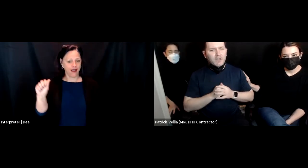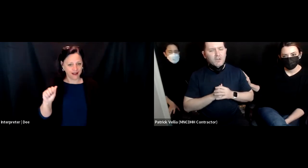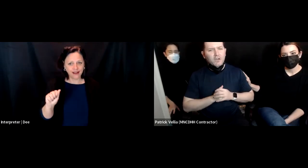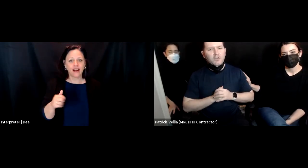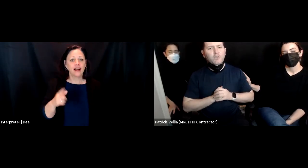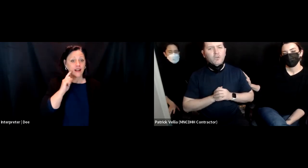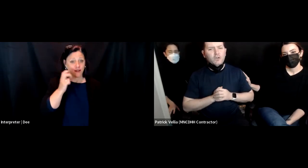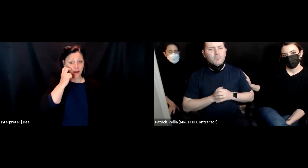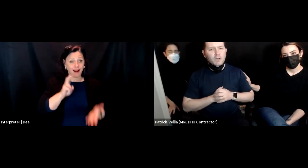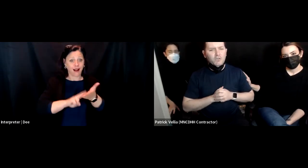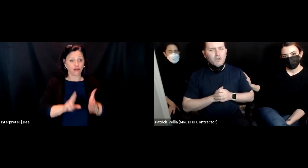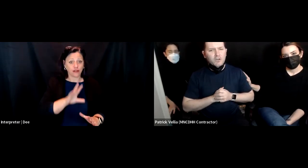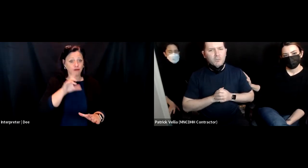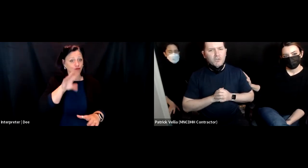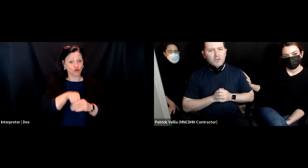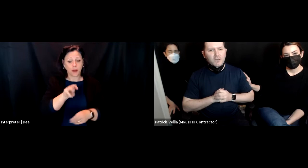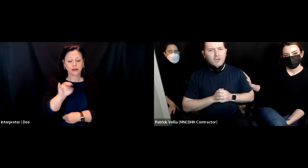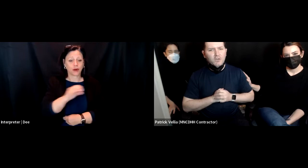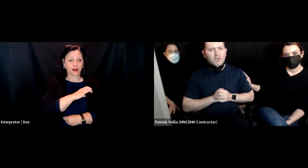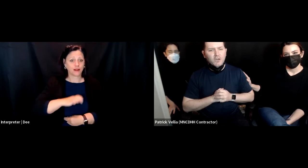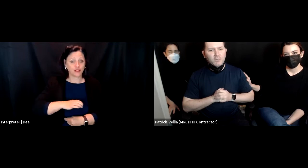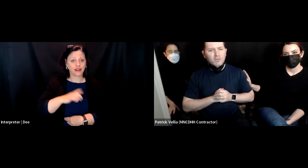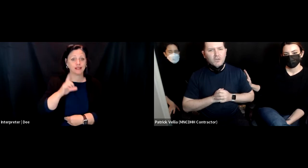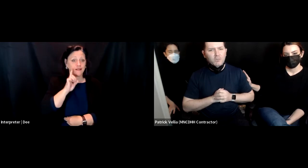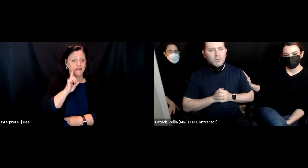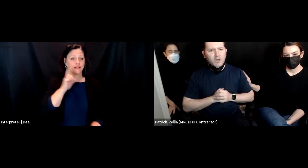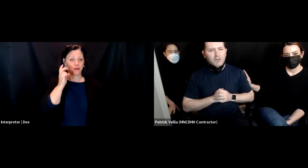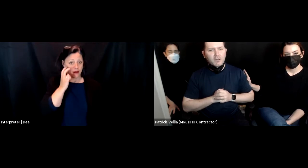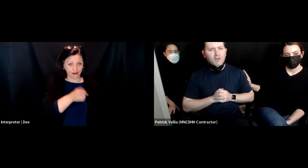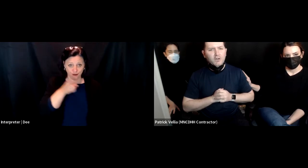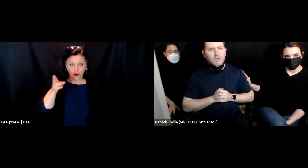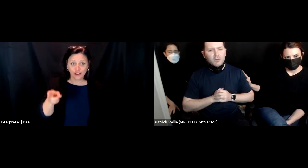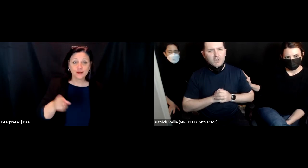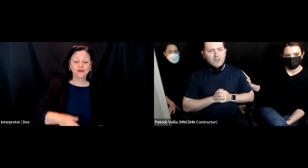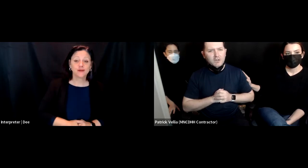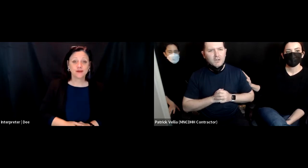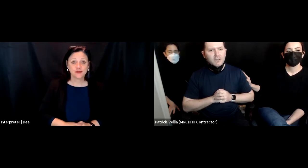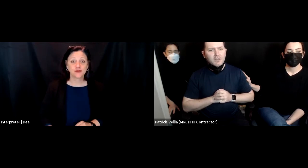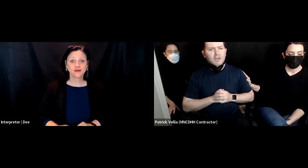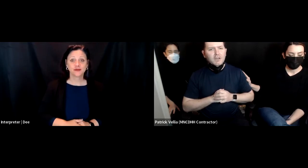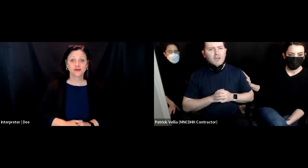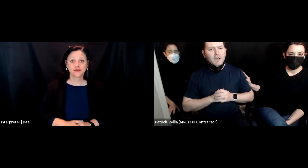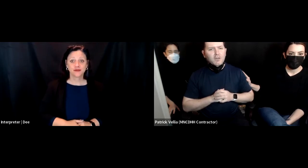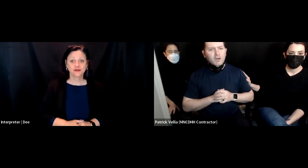My name is Patrick Vellia.